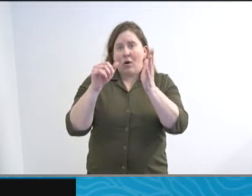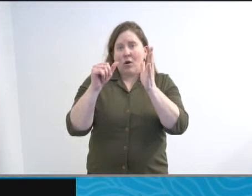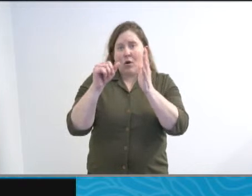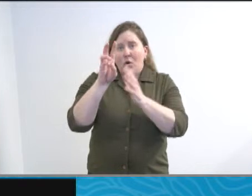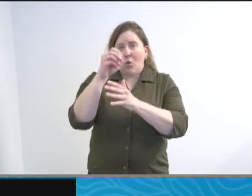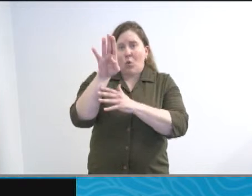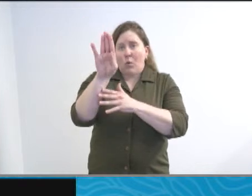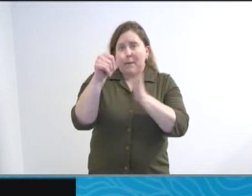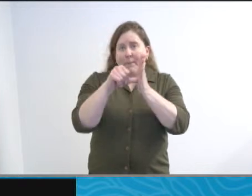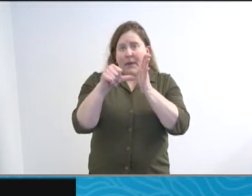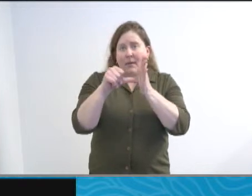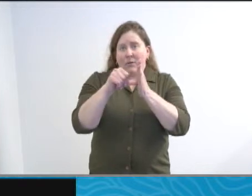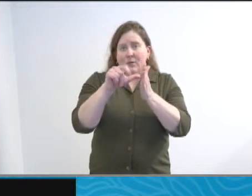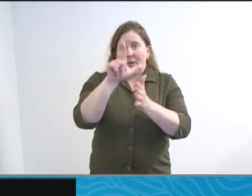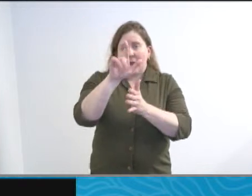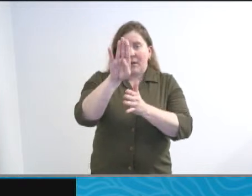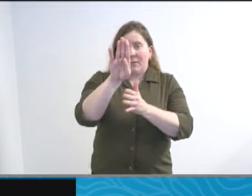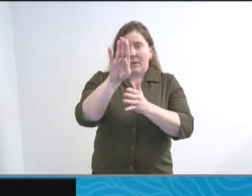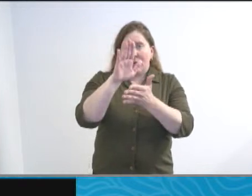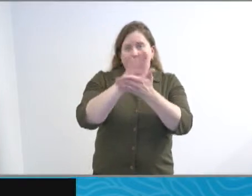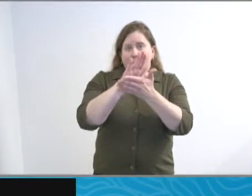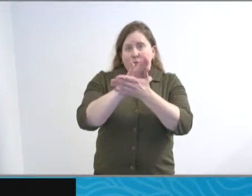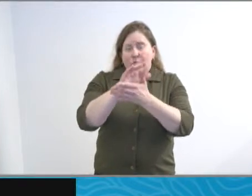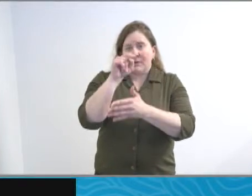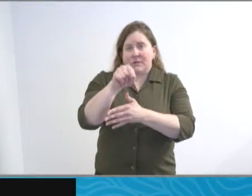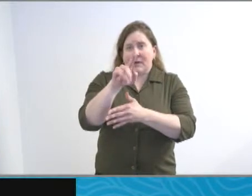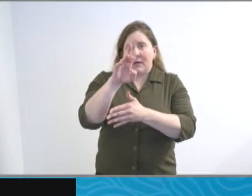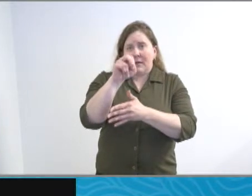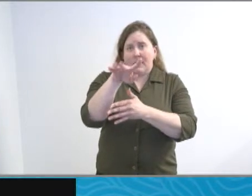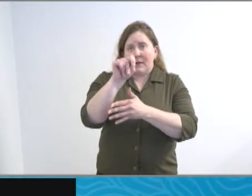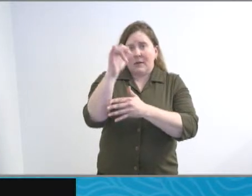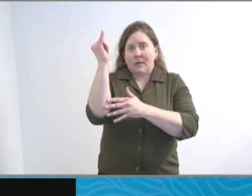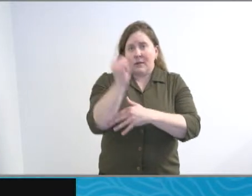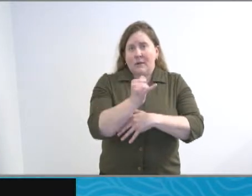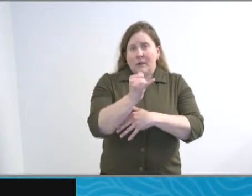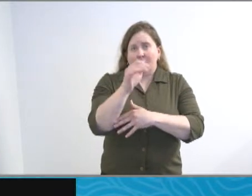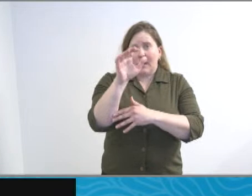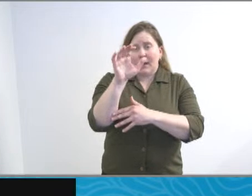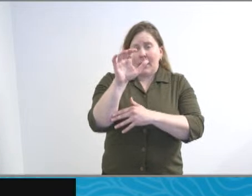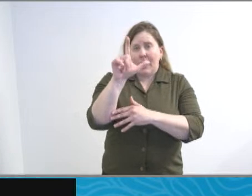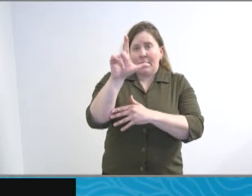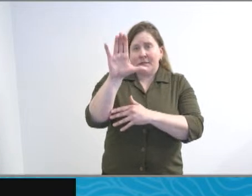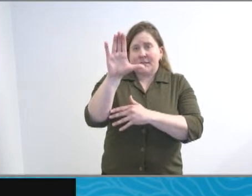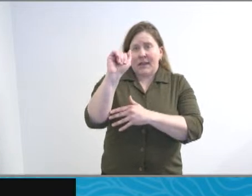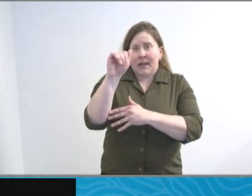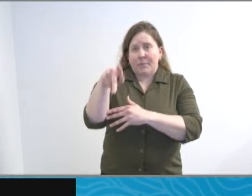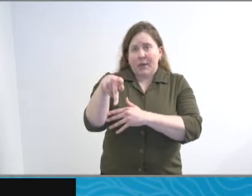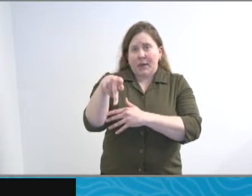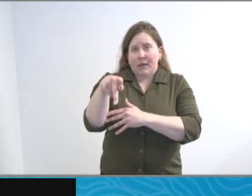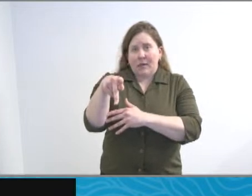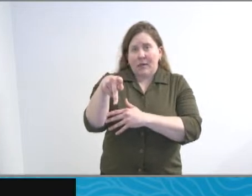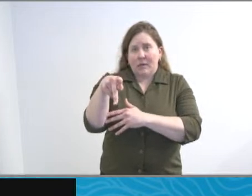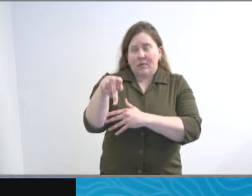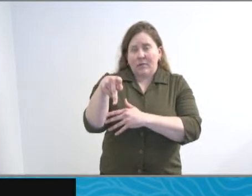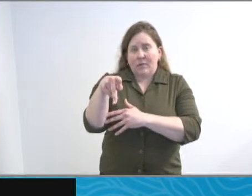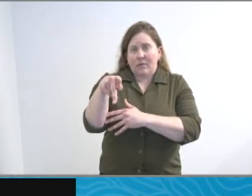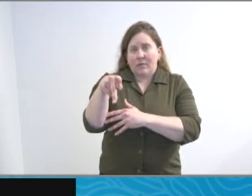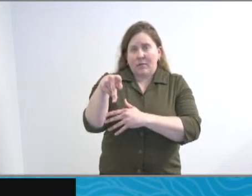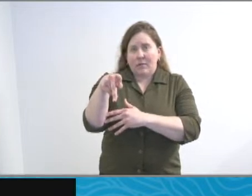which is LBSchools.net/LCAP. And another part of this phase, this first phase,